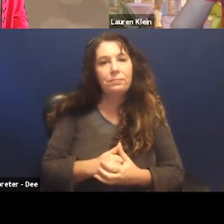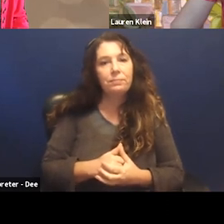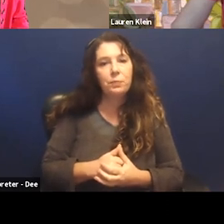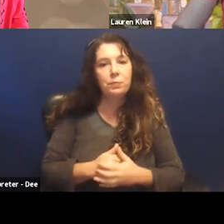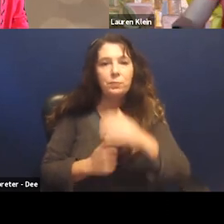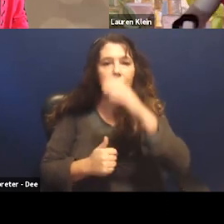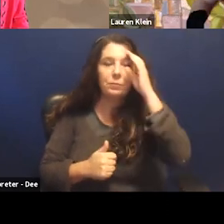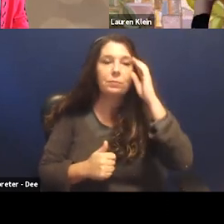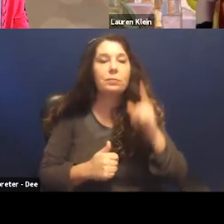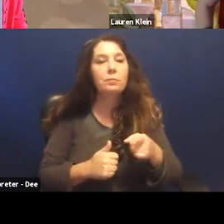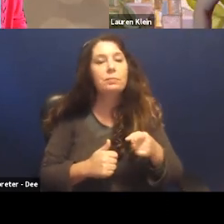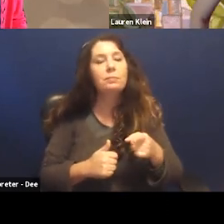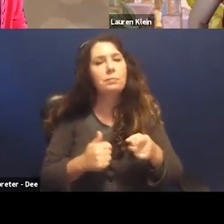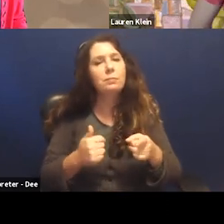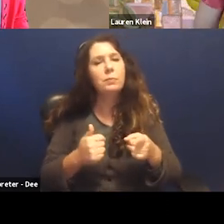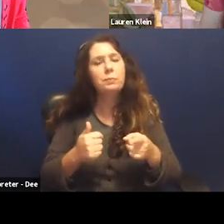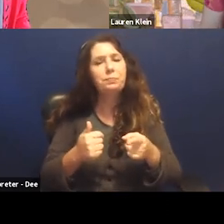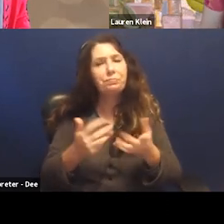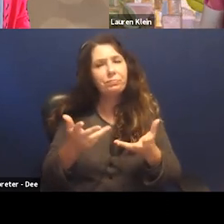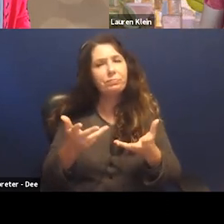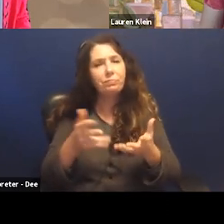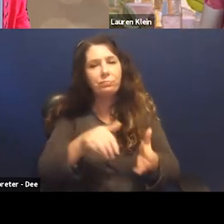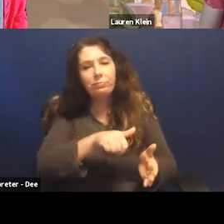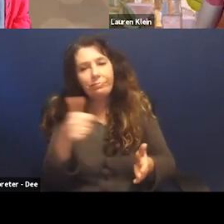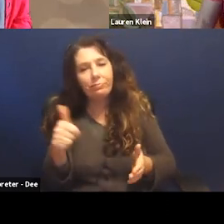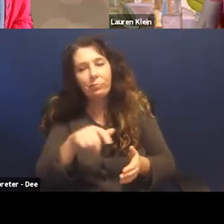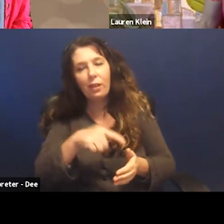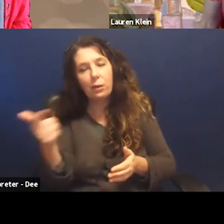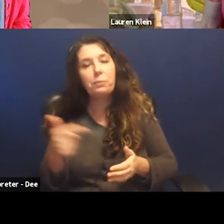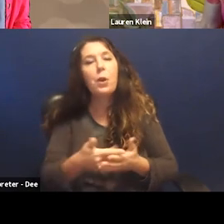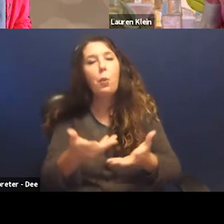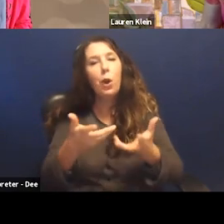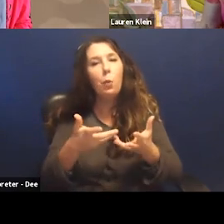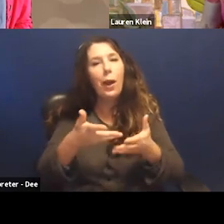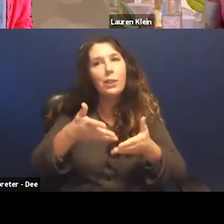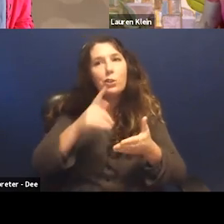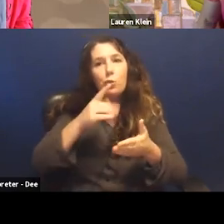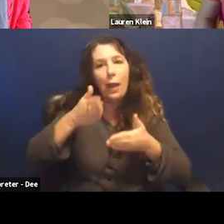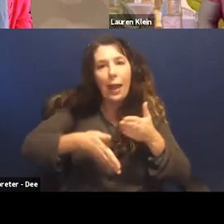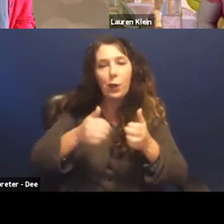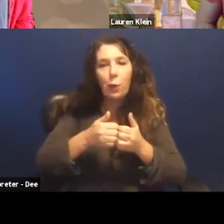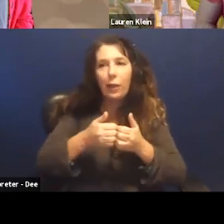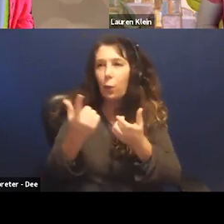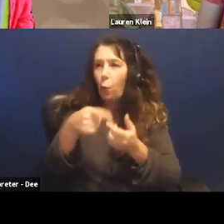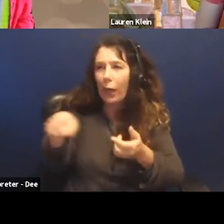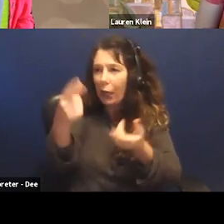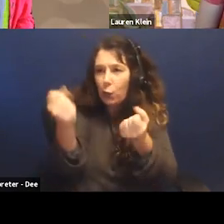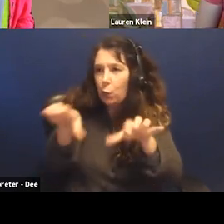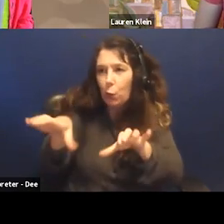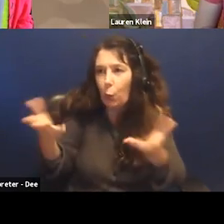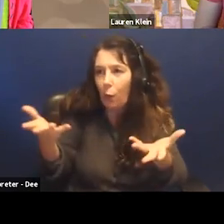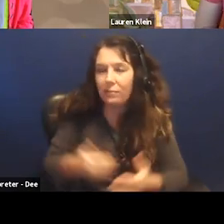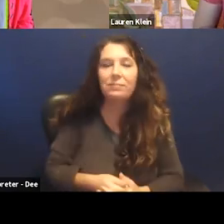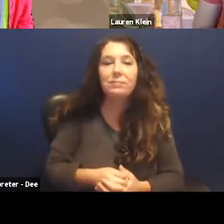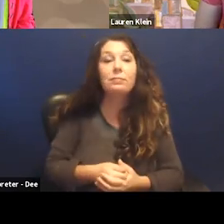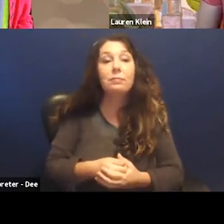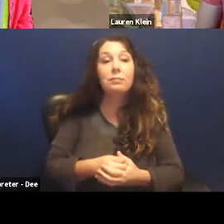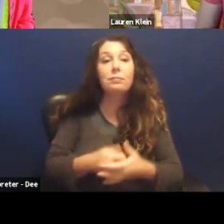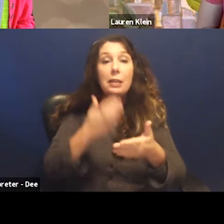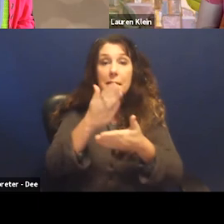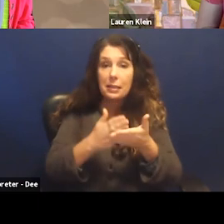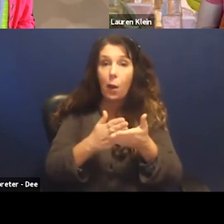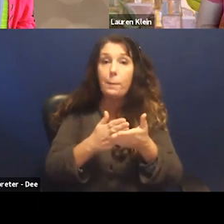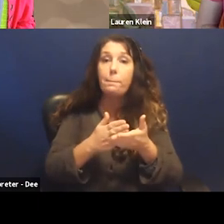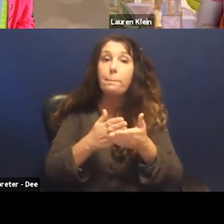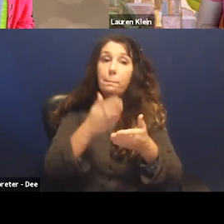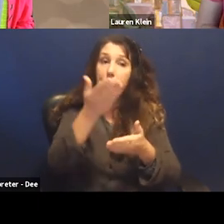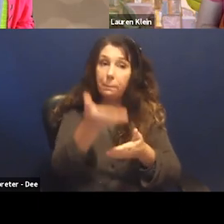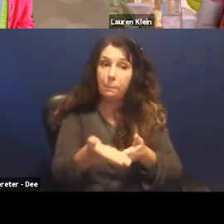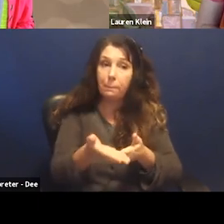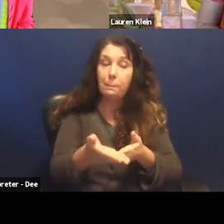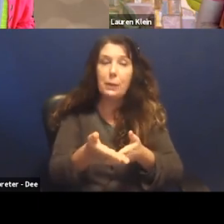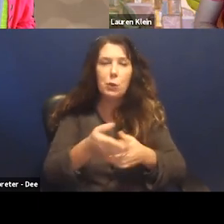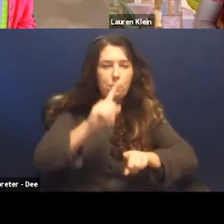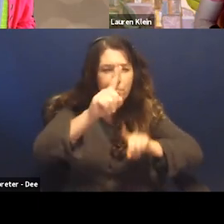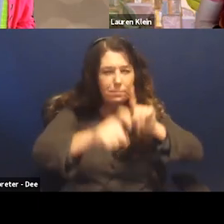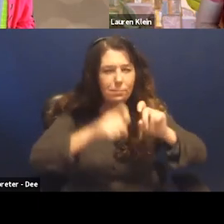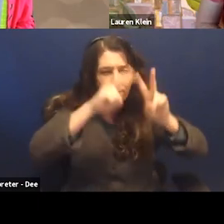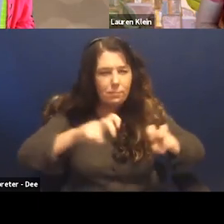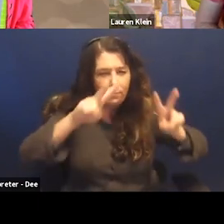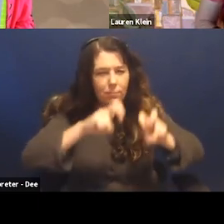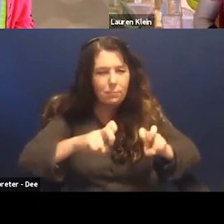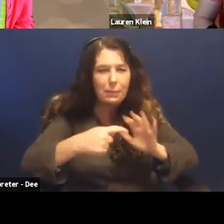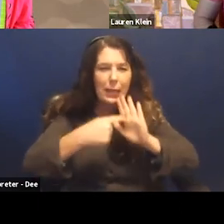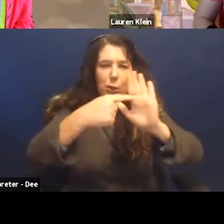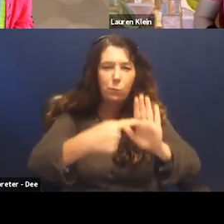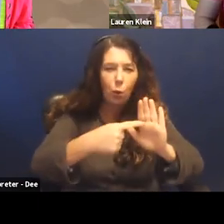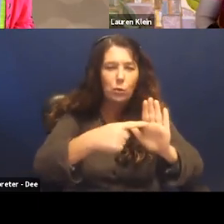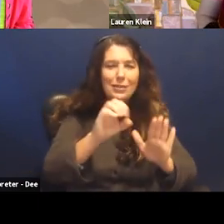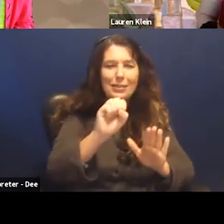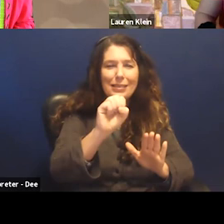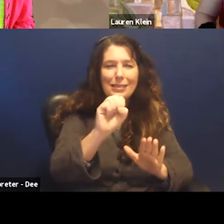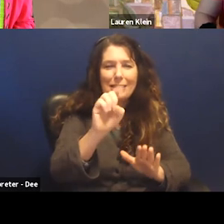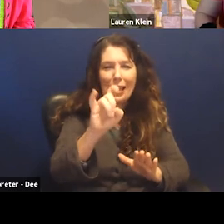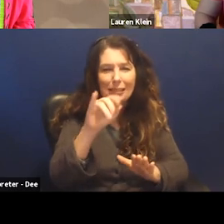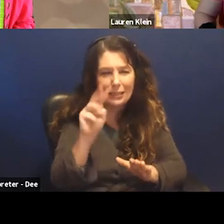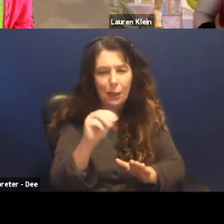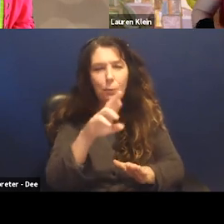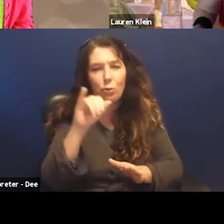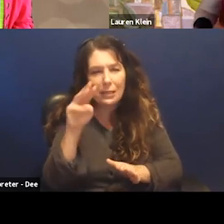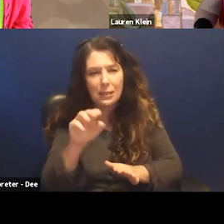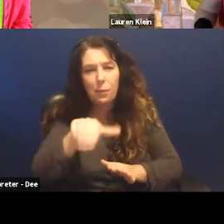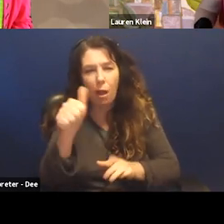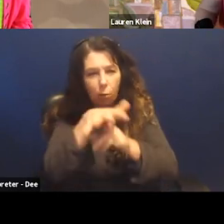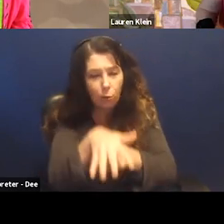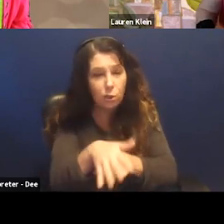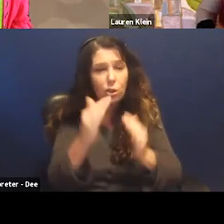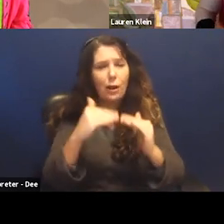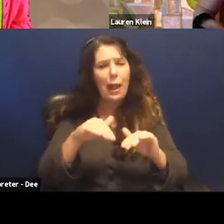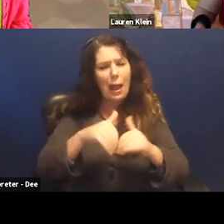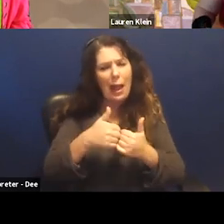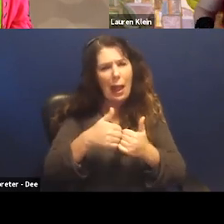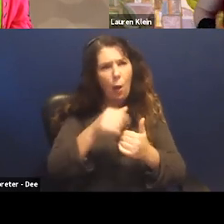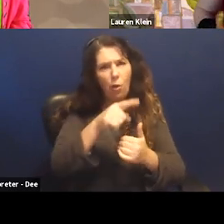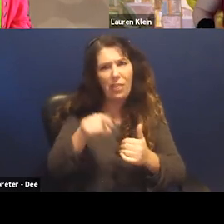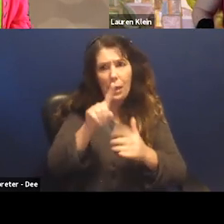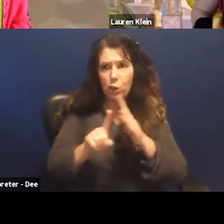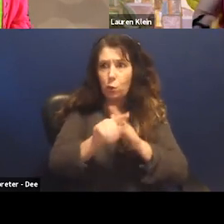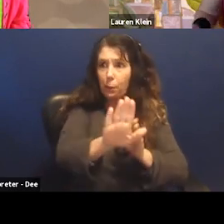So, we just wanted to end with some actual concrete things you can do in the world. So, some of these things involve doing work that interrogates and exposes sexism, racism, and other forces of oppression, examine how these forces show up in your work